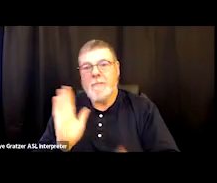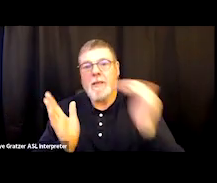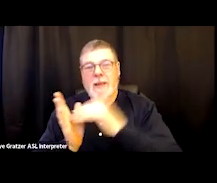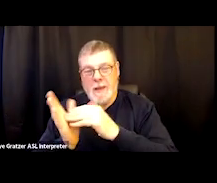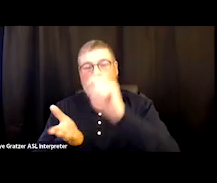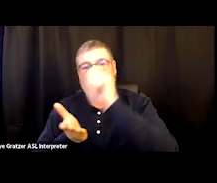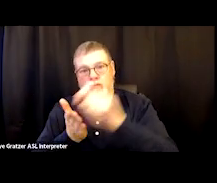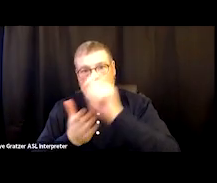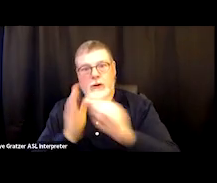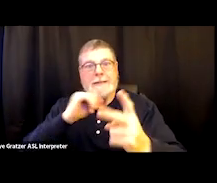and save it somewhere safe.